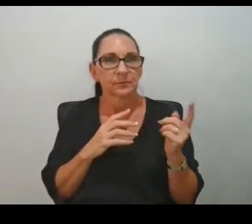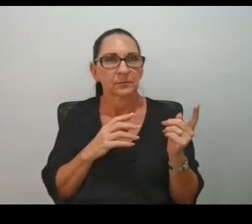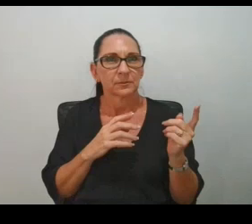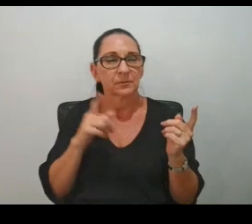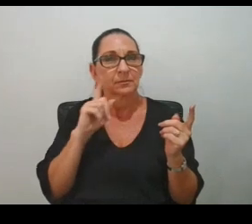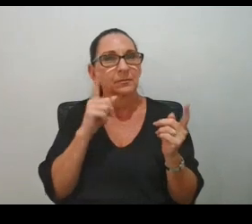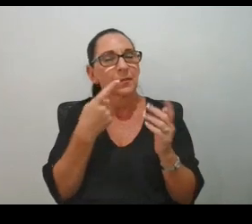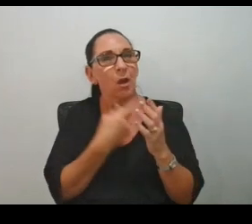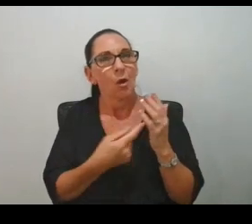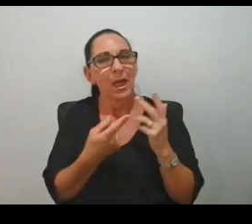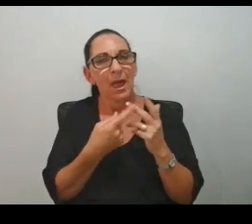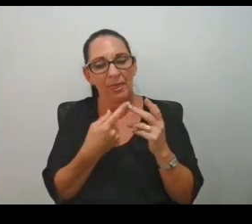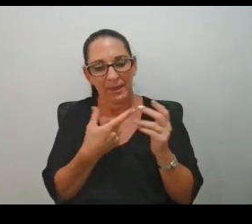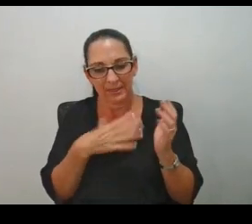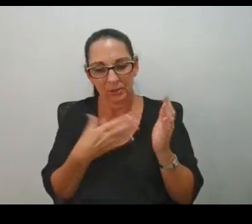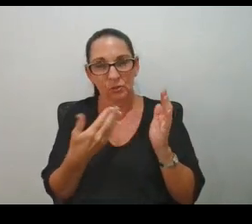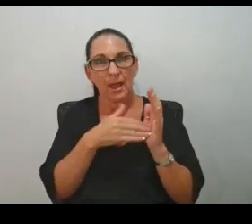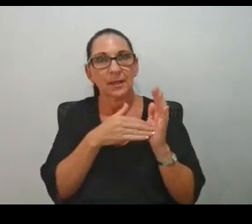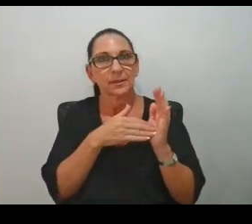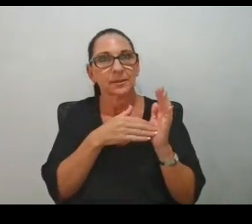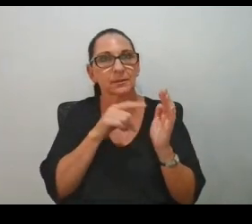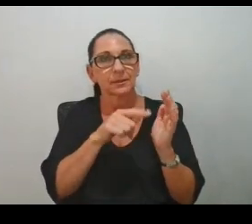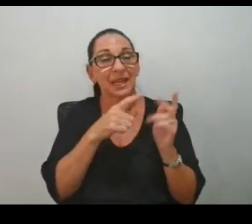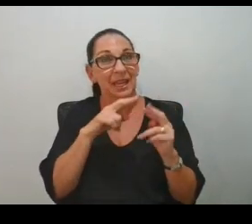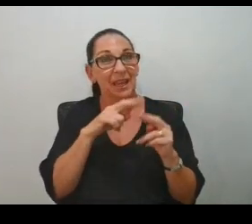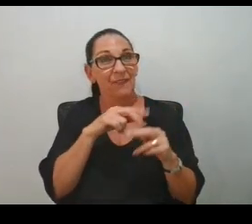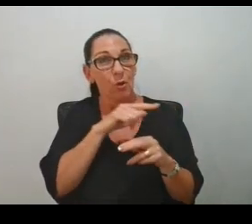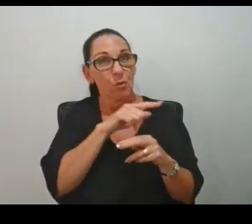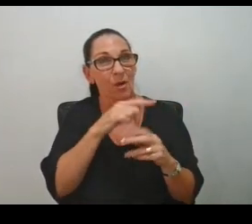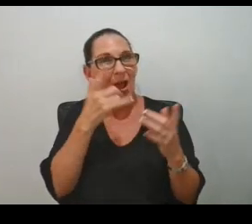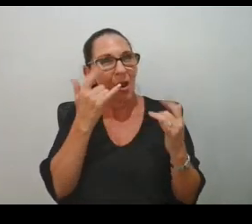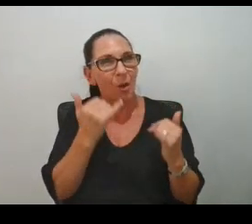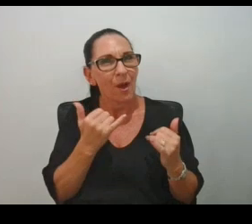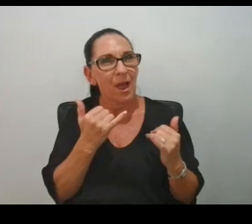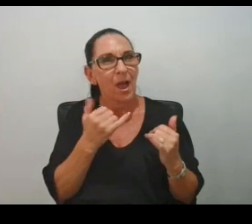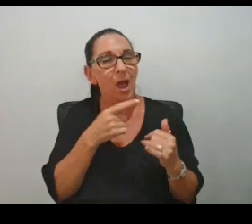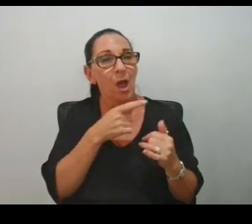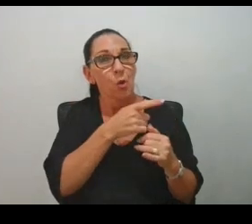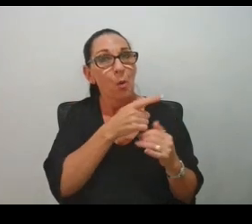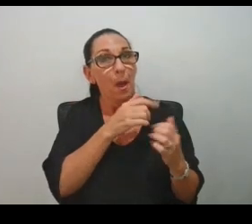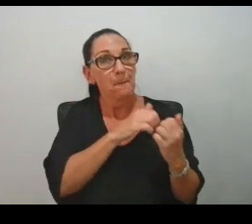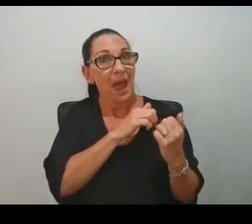add if you're lawyer and a preferred supplier firm who partners with us you'll have a direct line to